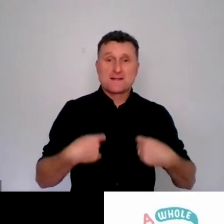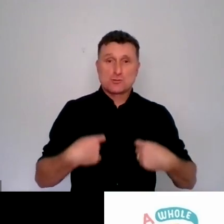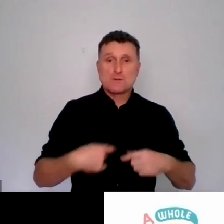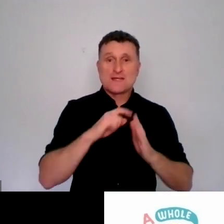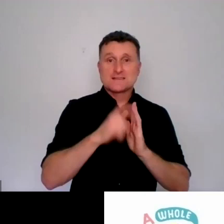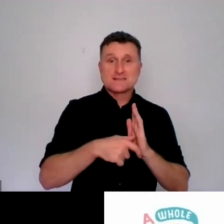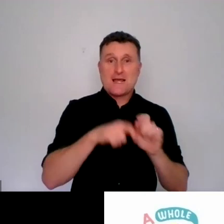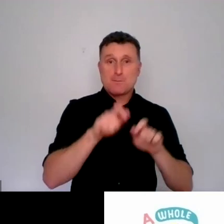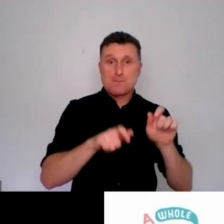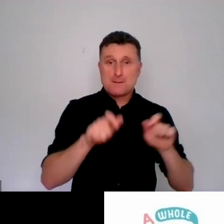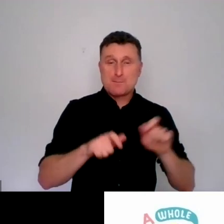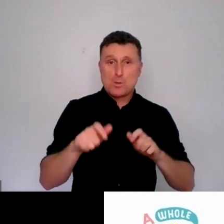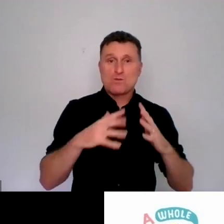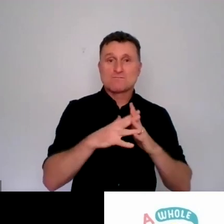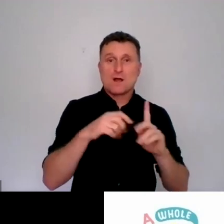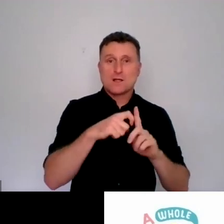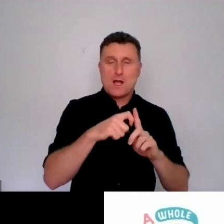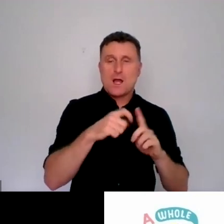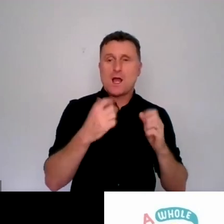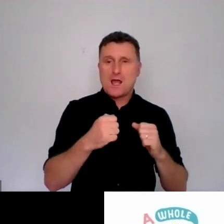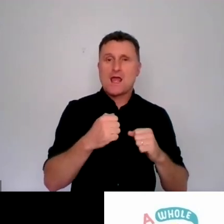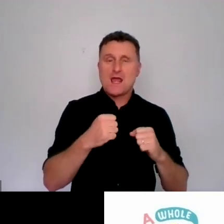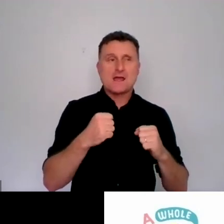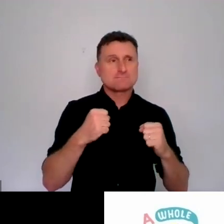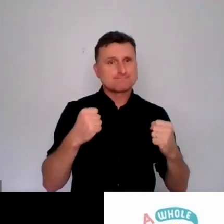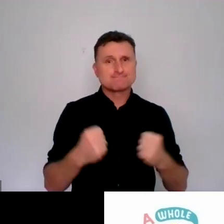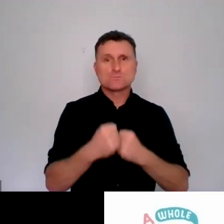really advocate strongly, not just across central government